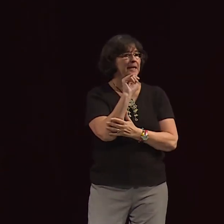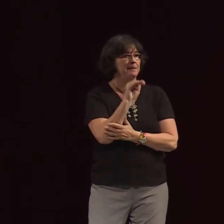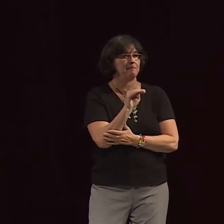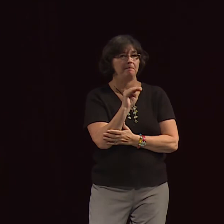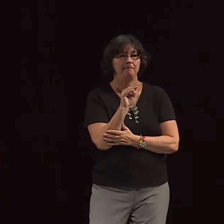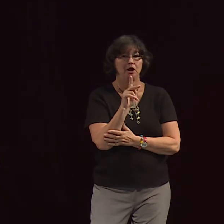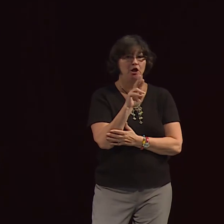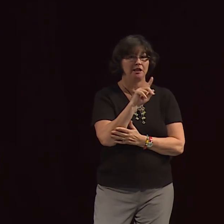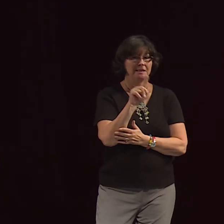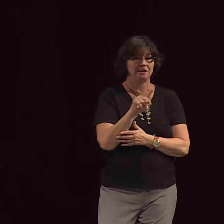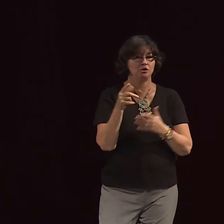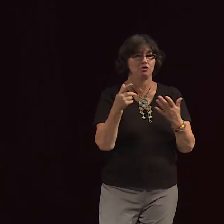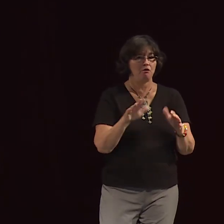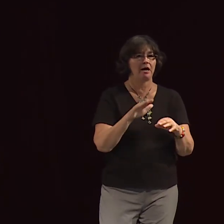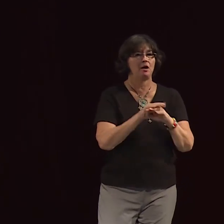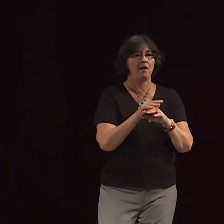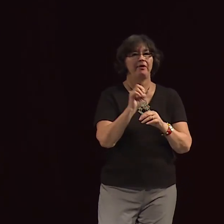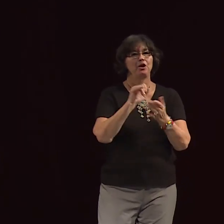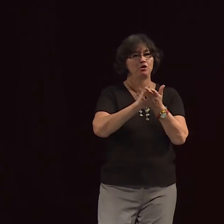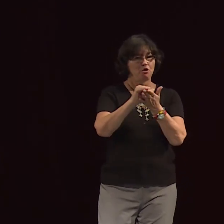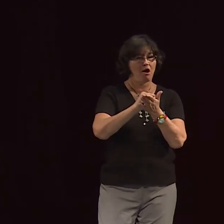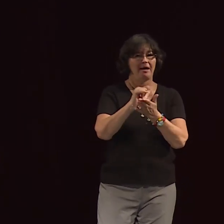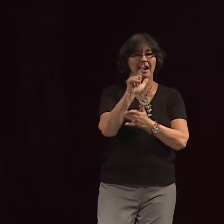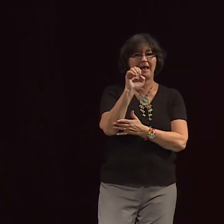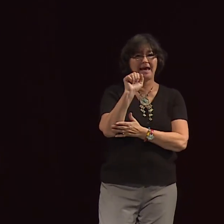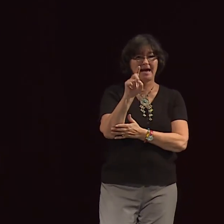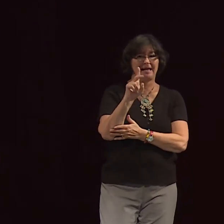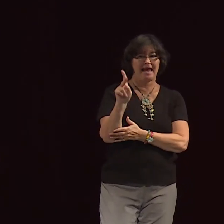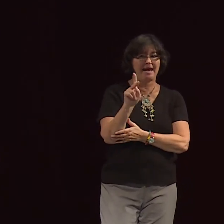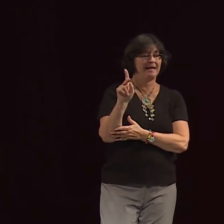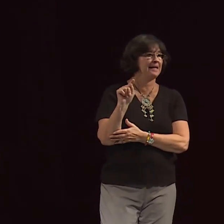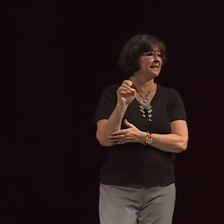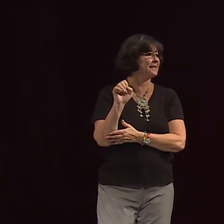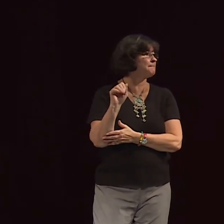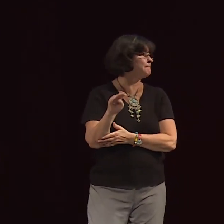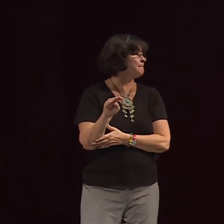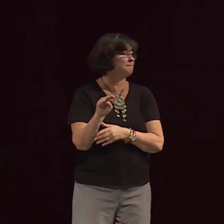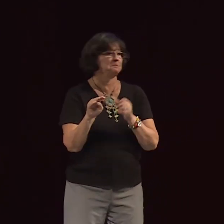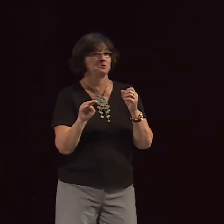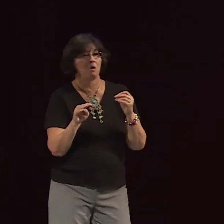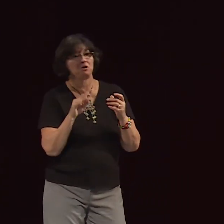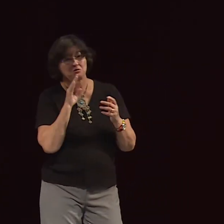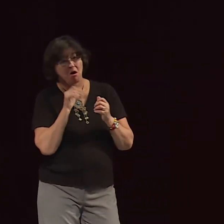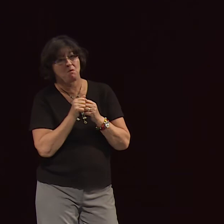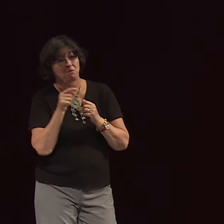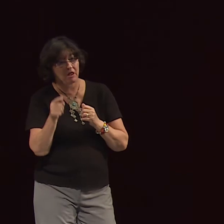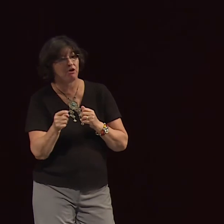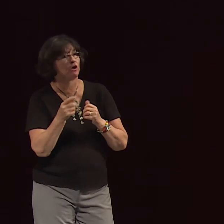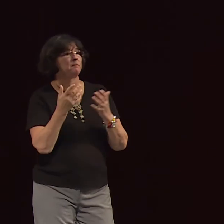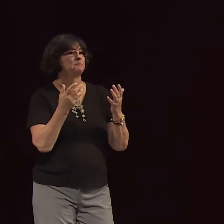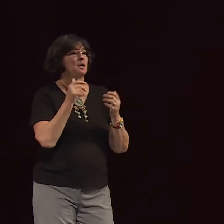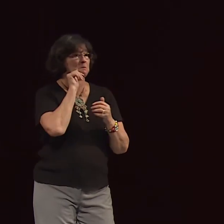that the bill is on the table in your legislation, to really lobby with your legislators.